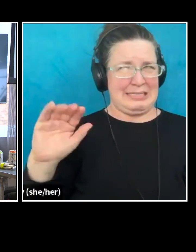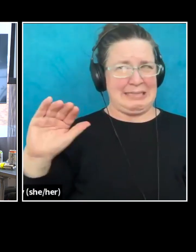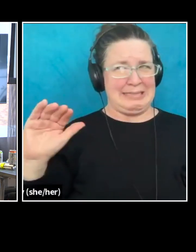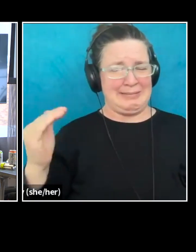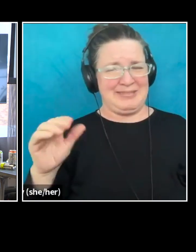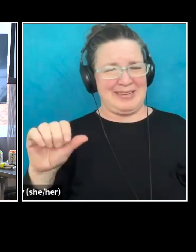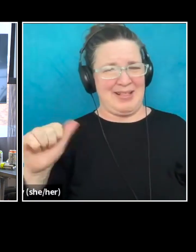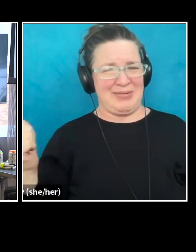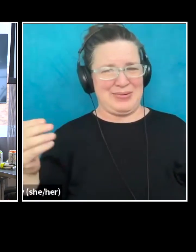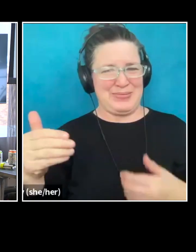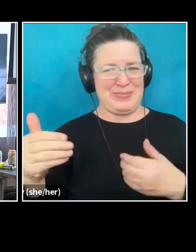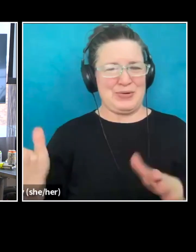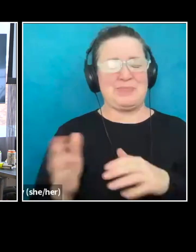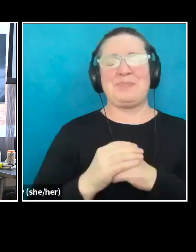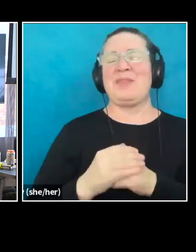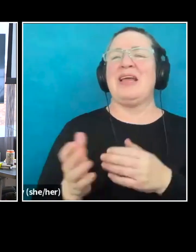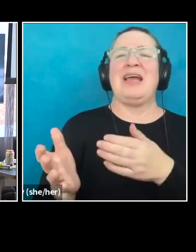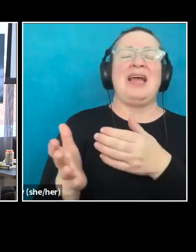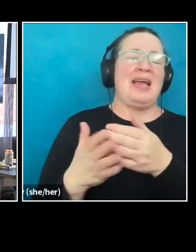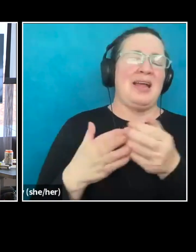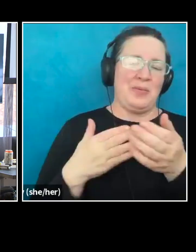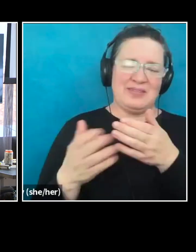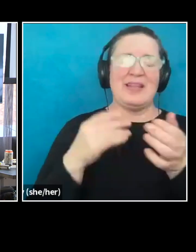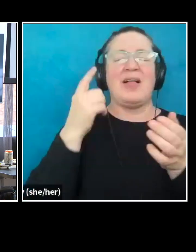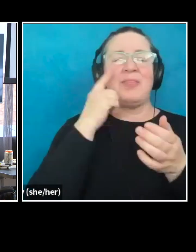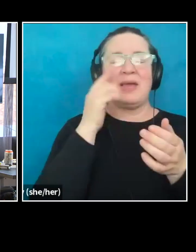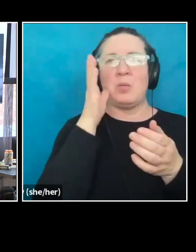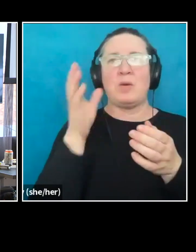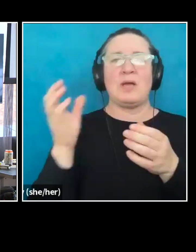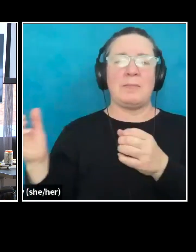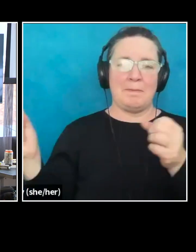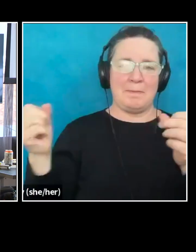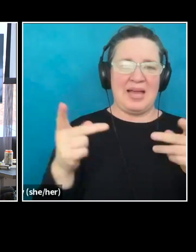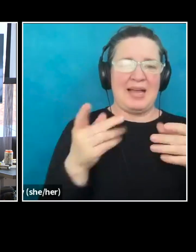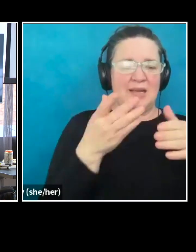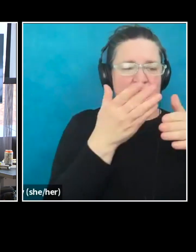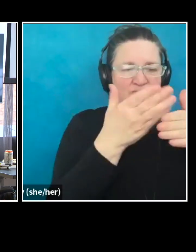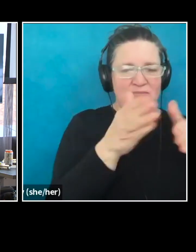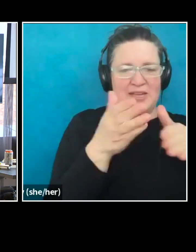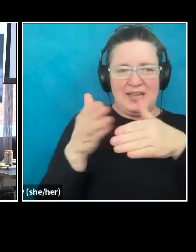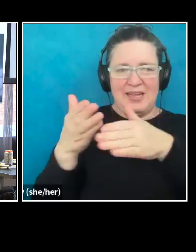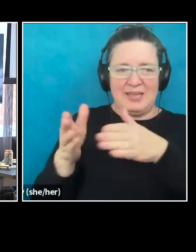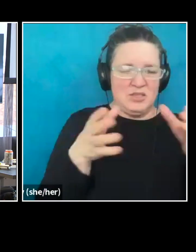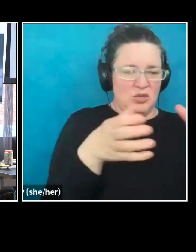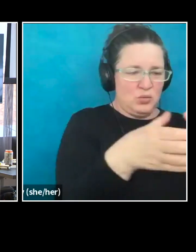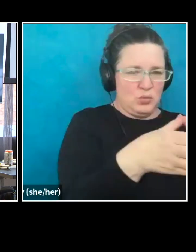we're going to break back into smaller groups for some ongoing discussion. Um, and Anat's going to